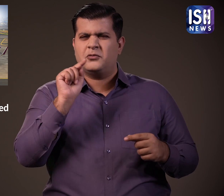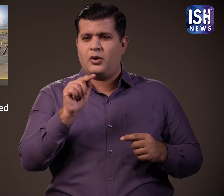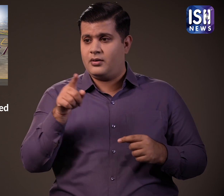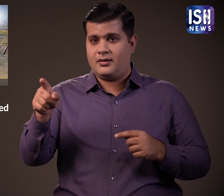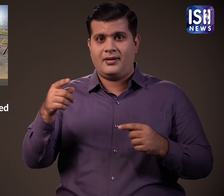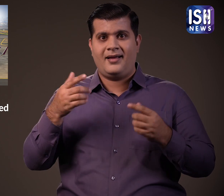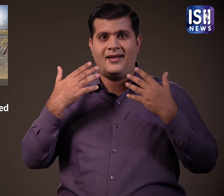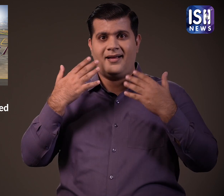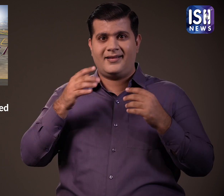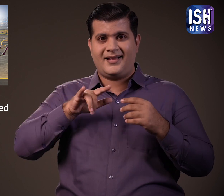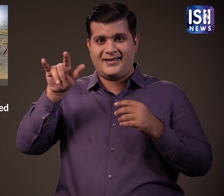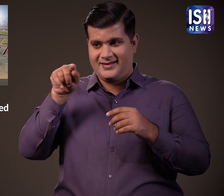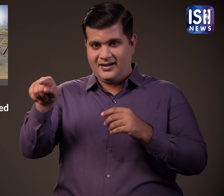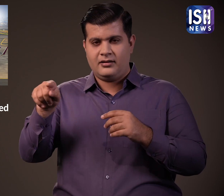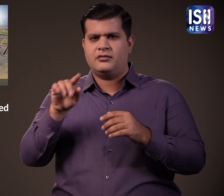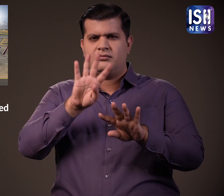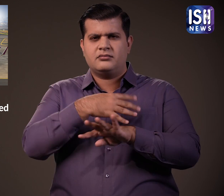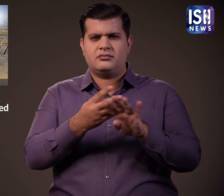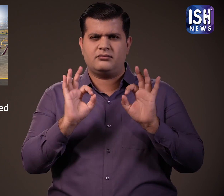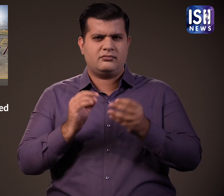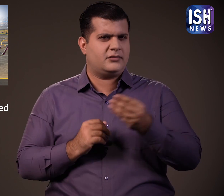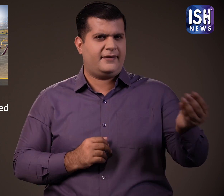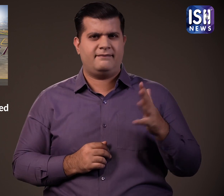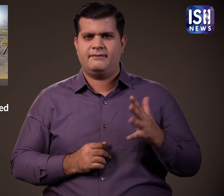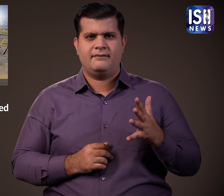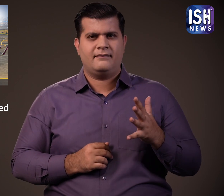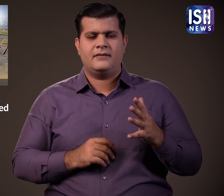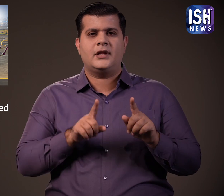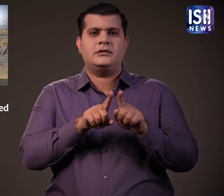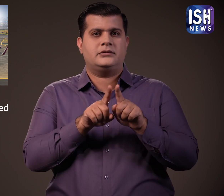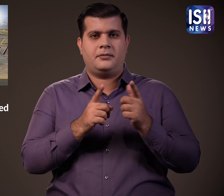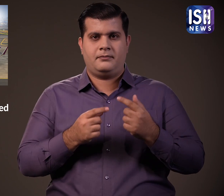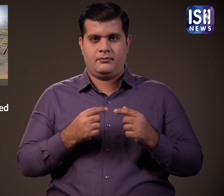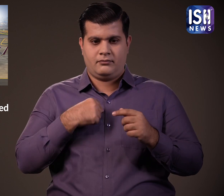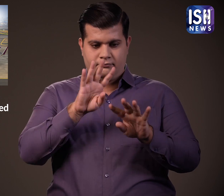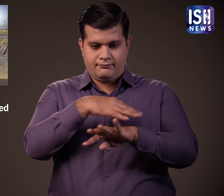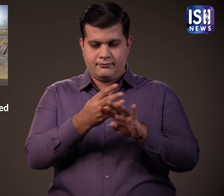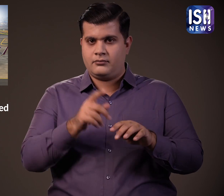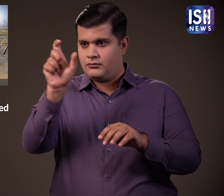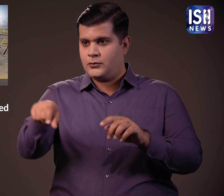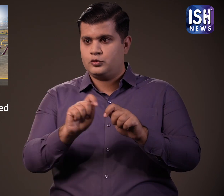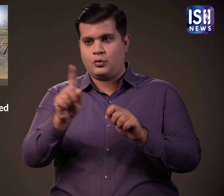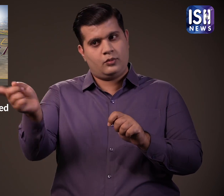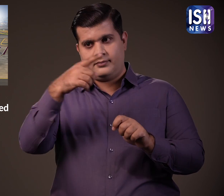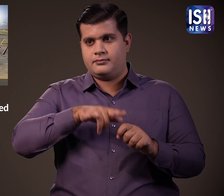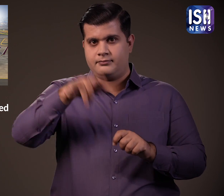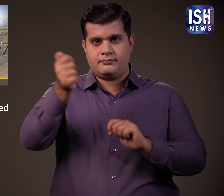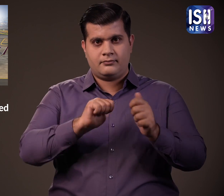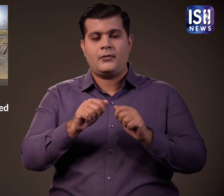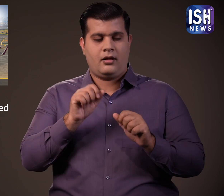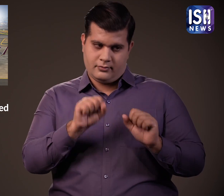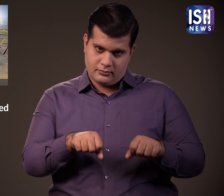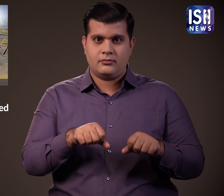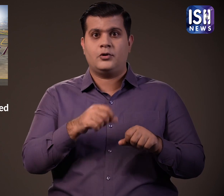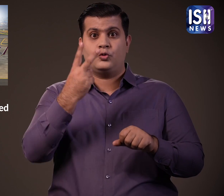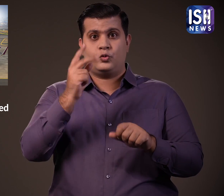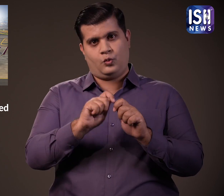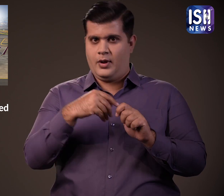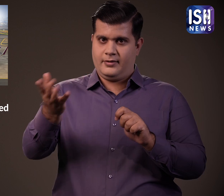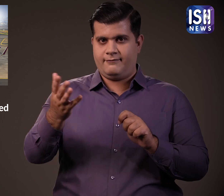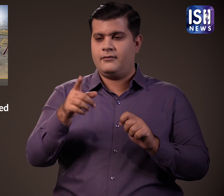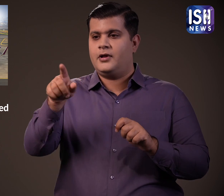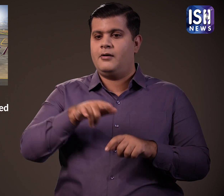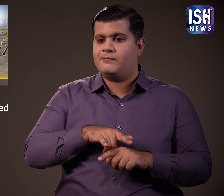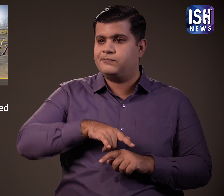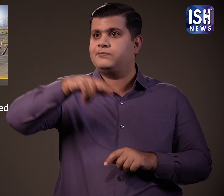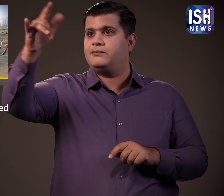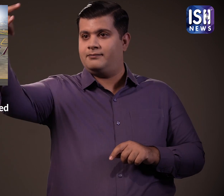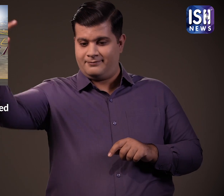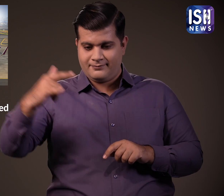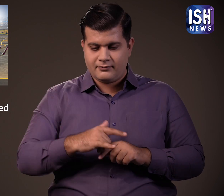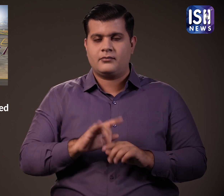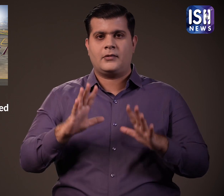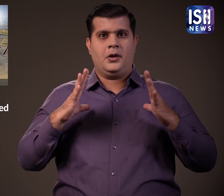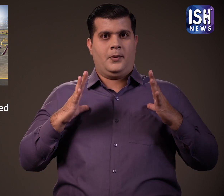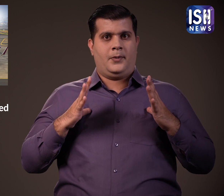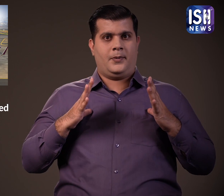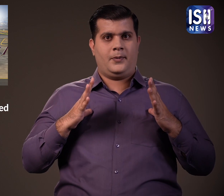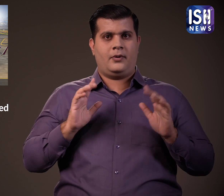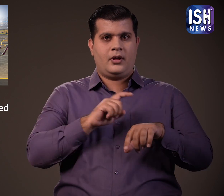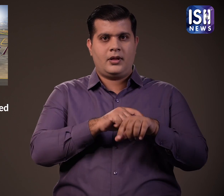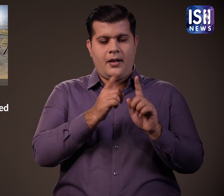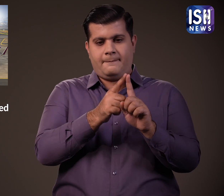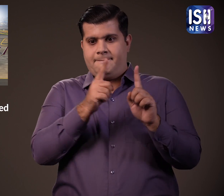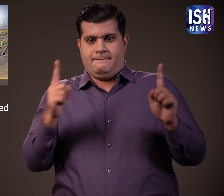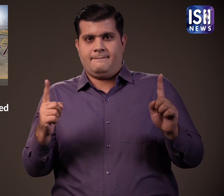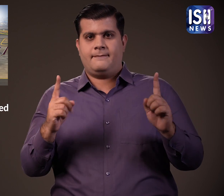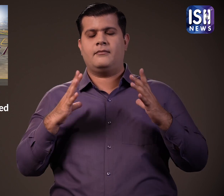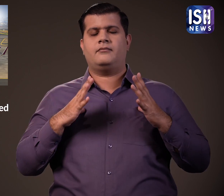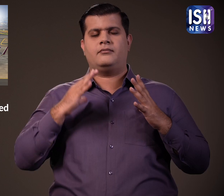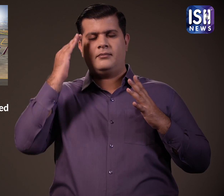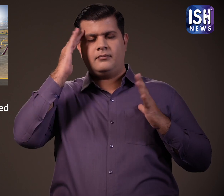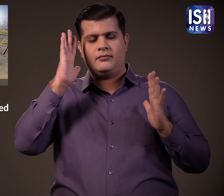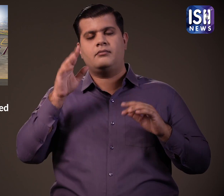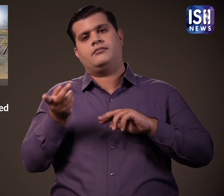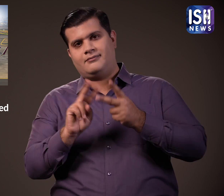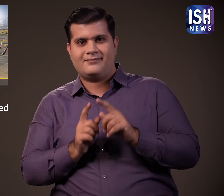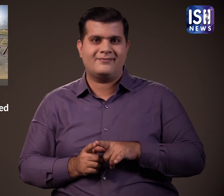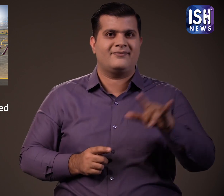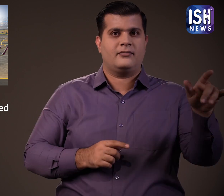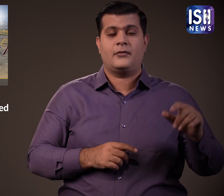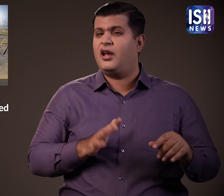They mentioned problems including unstable flight schedules and inadequate rest periods.